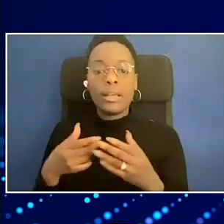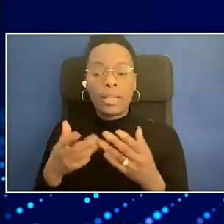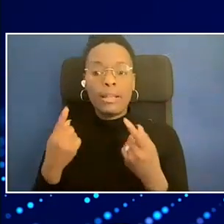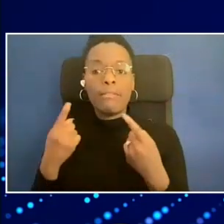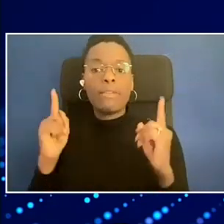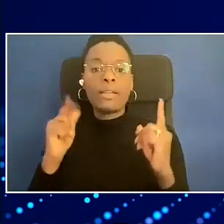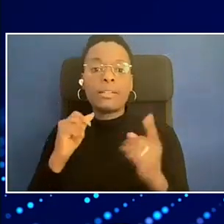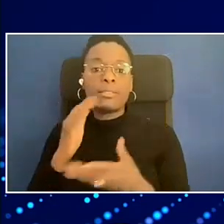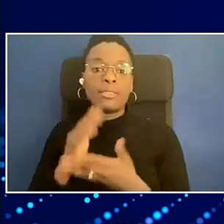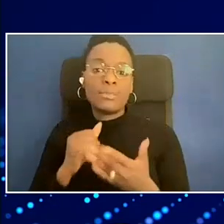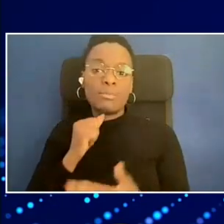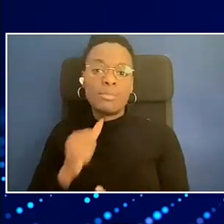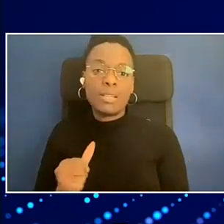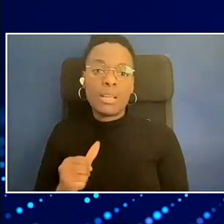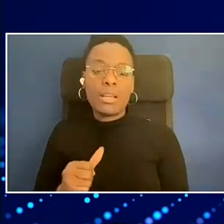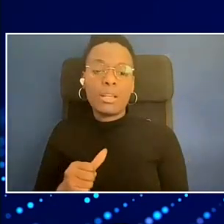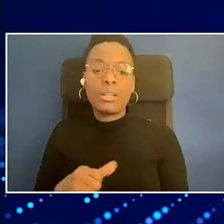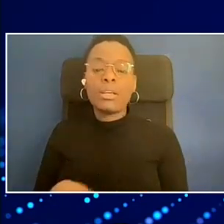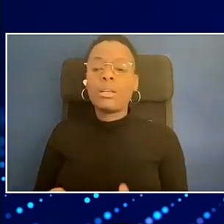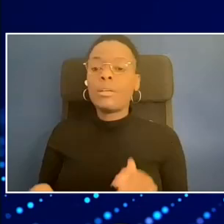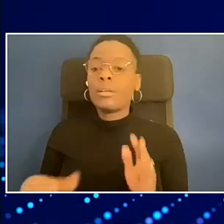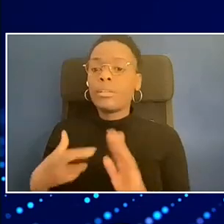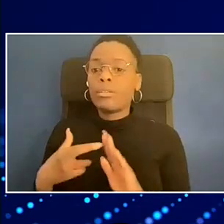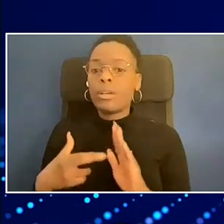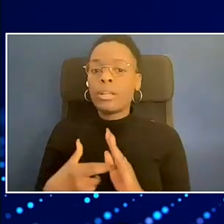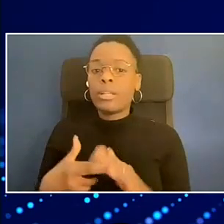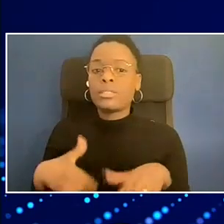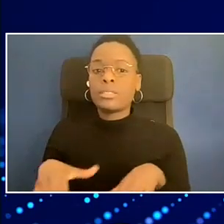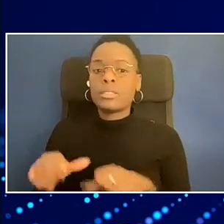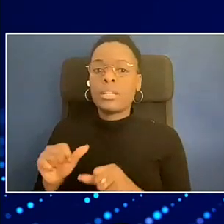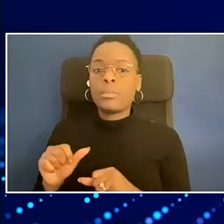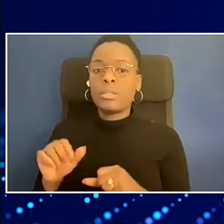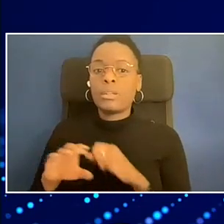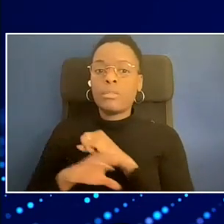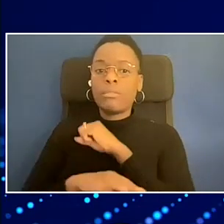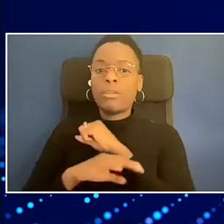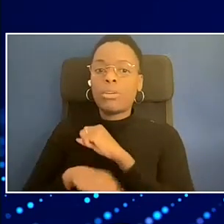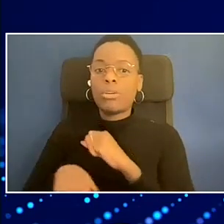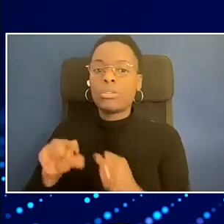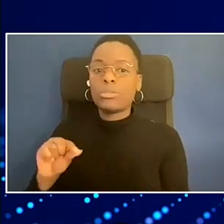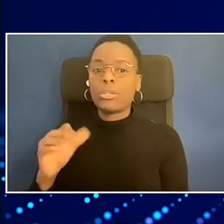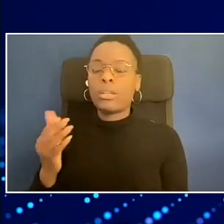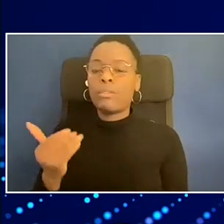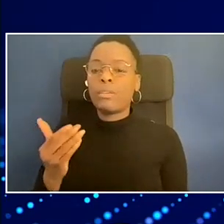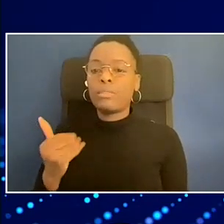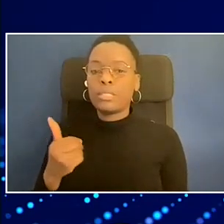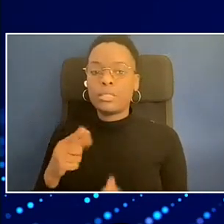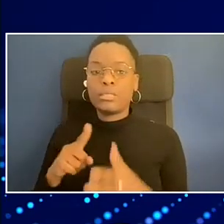adopted in fall of 2015 and took effect in July of 2016. Over the last eight years, the regulations